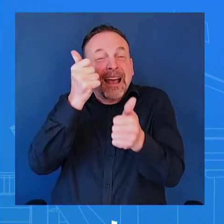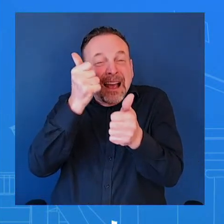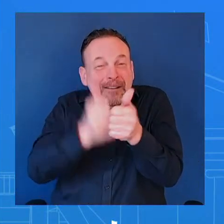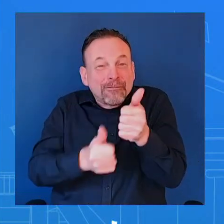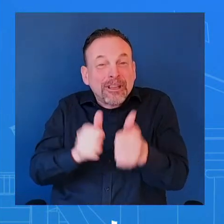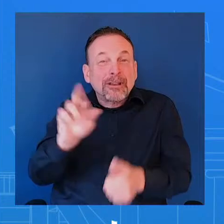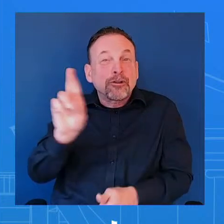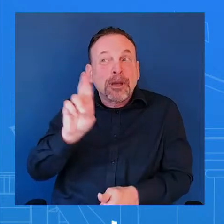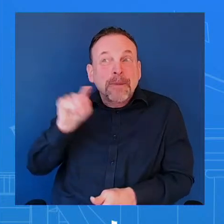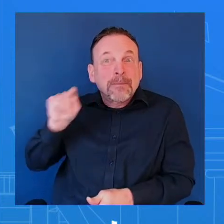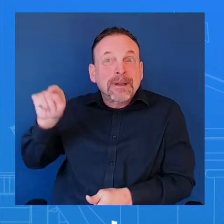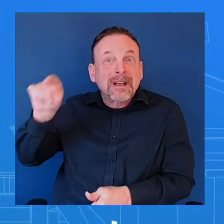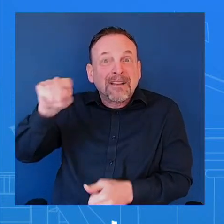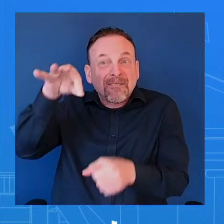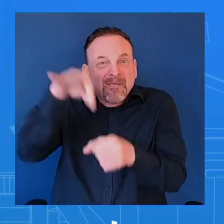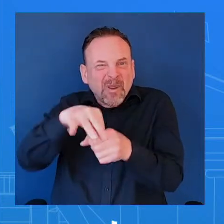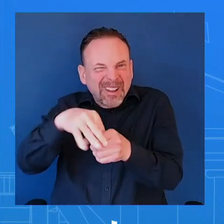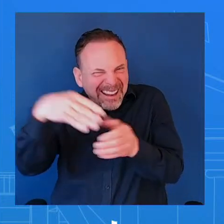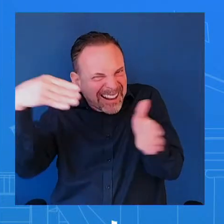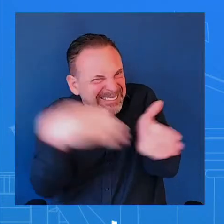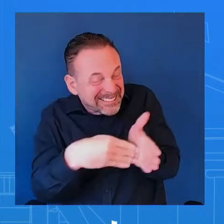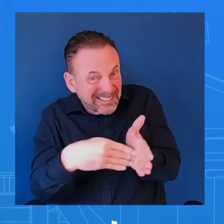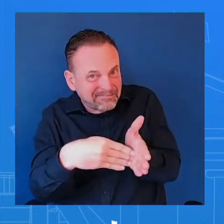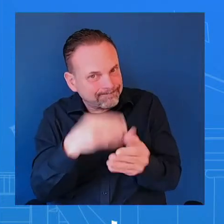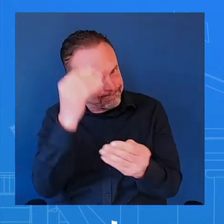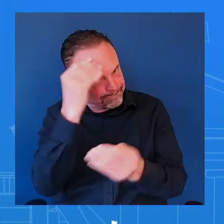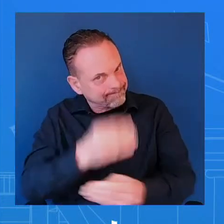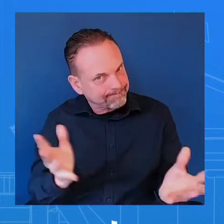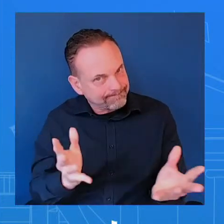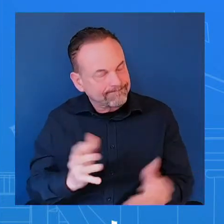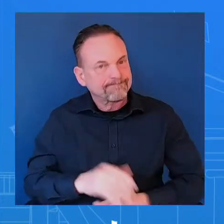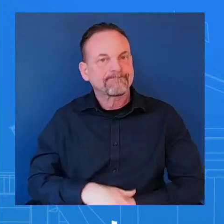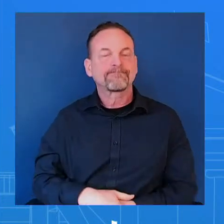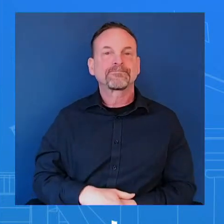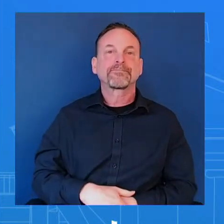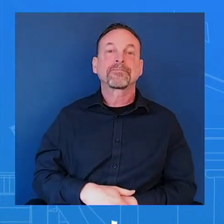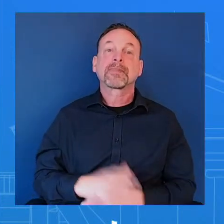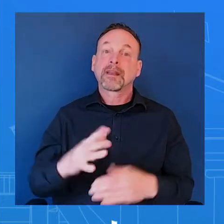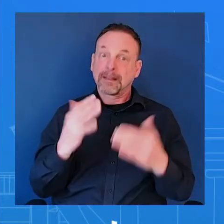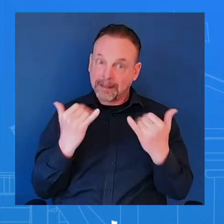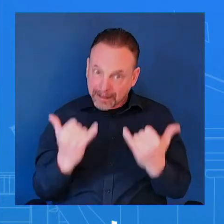lower drug prices for American families. But President Biden wants to expand those efforts